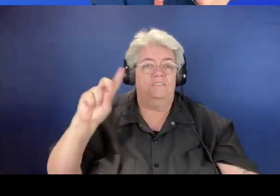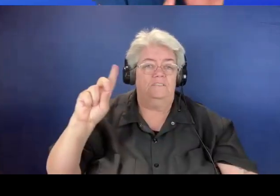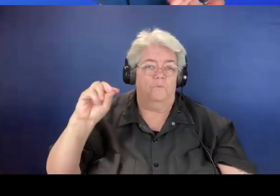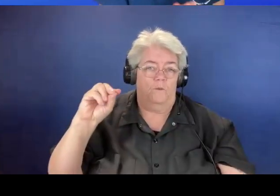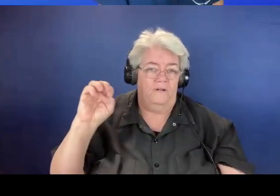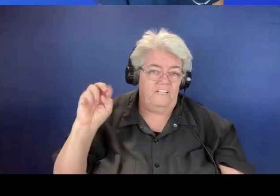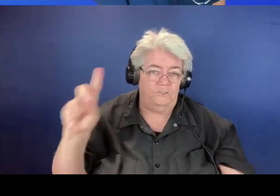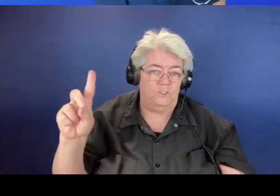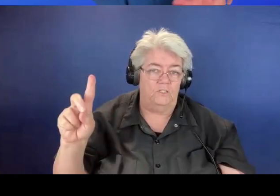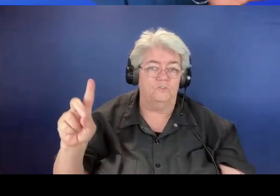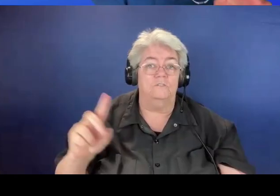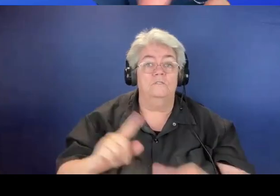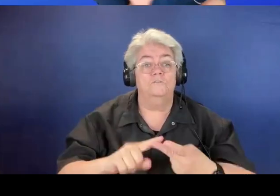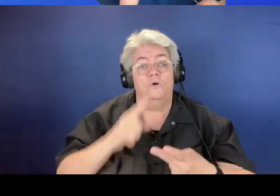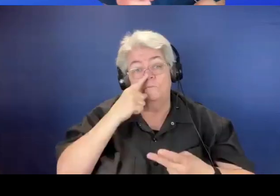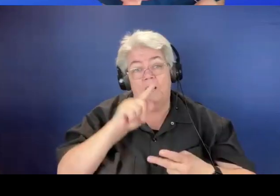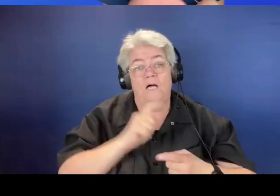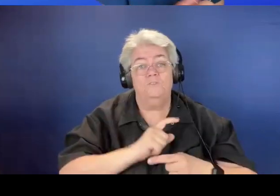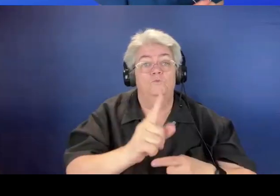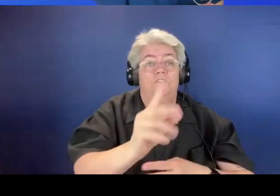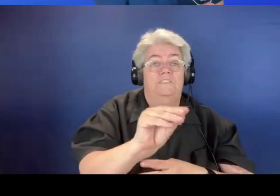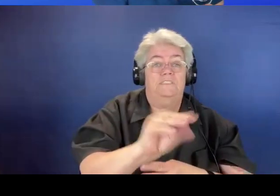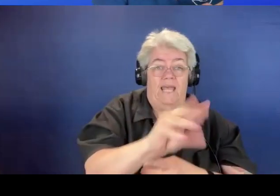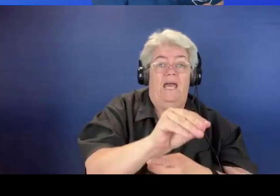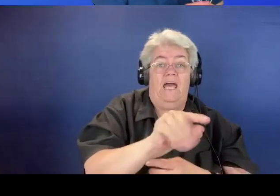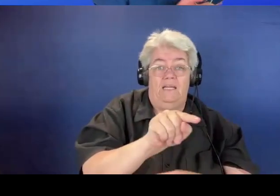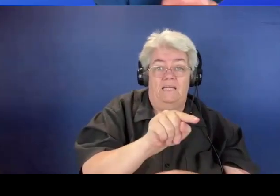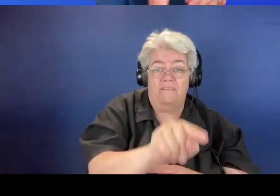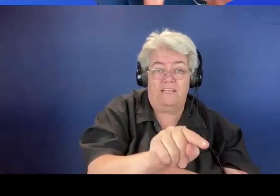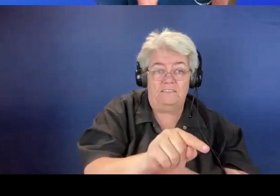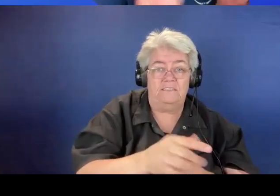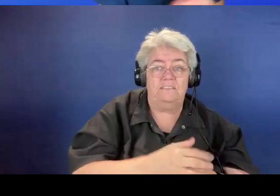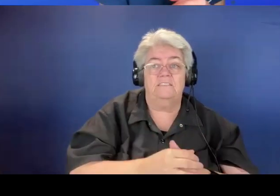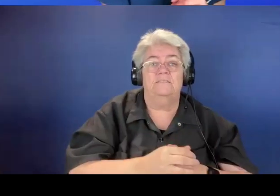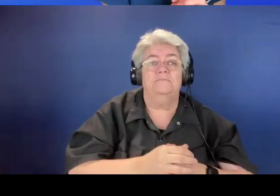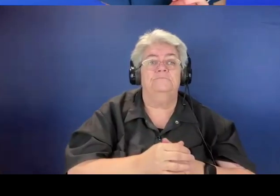So, if you could scan this QR code or get the link in the chat for your